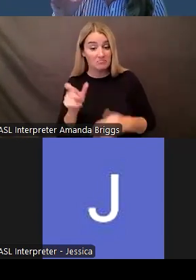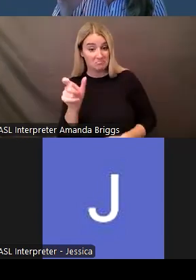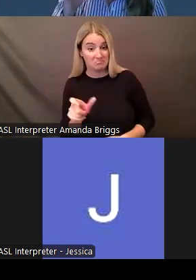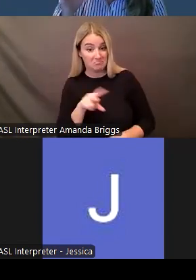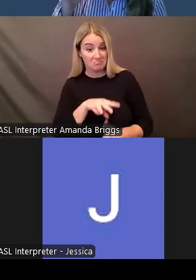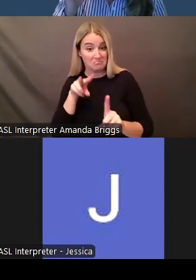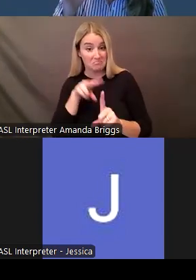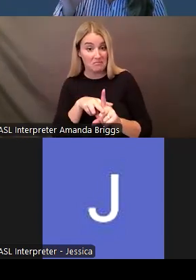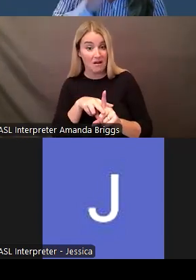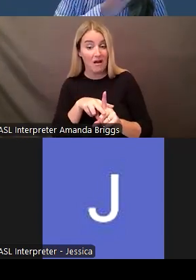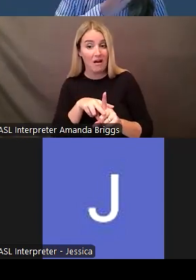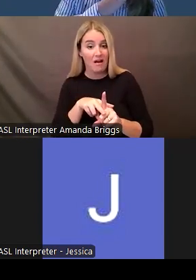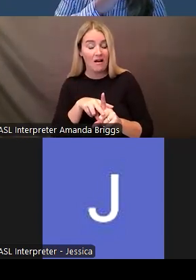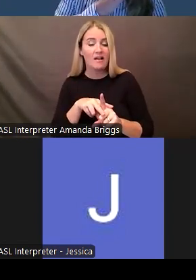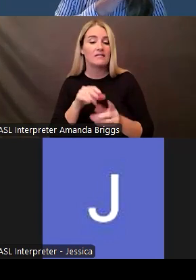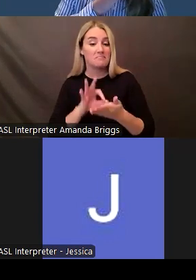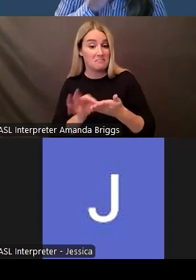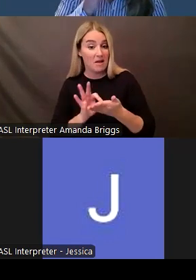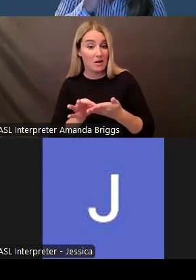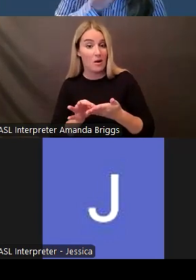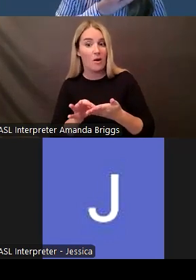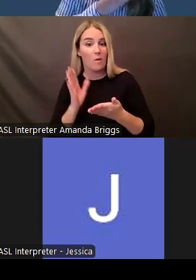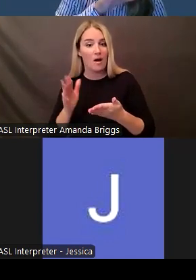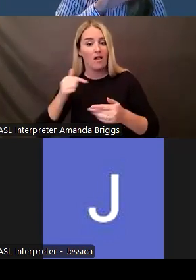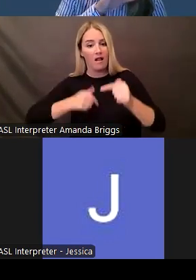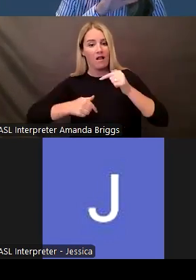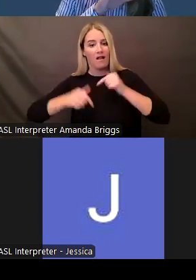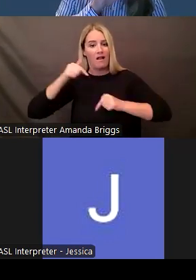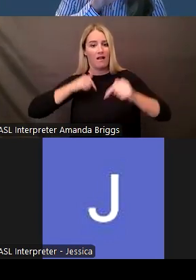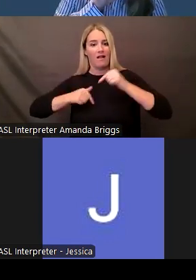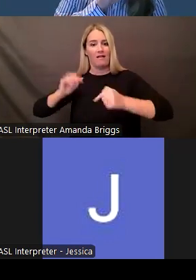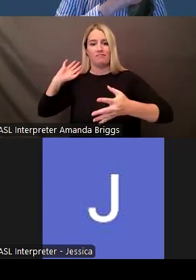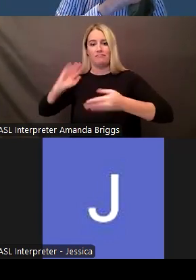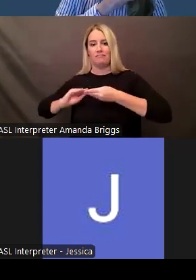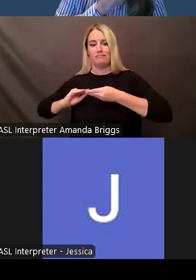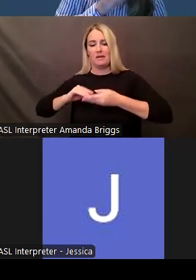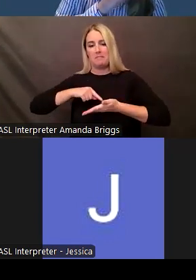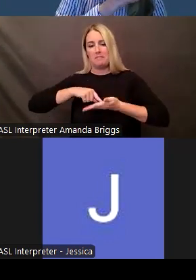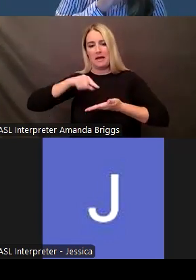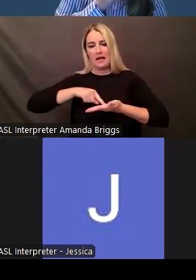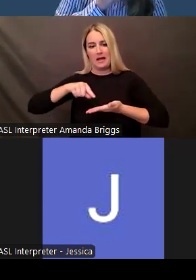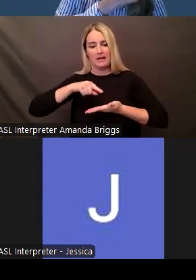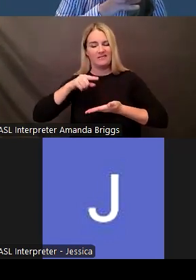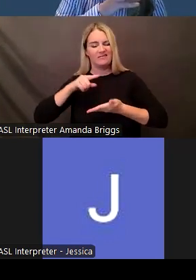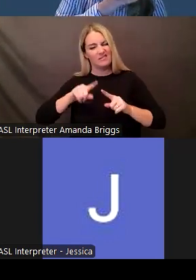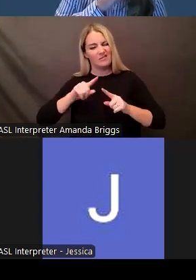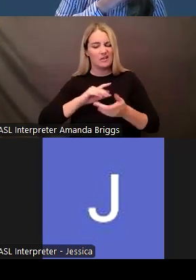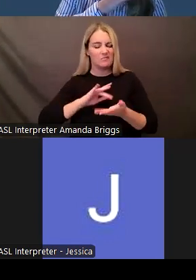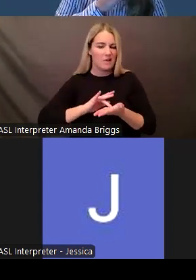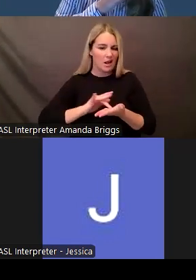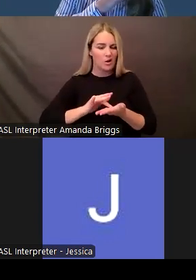Medi-Cal will go back in time and pay for medical treatment that was,